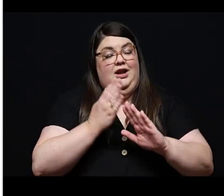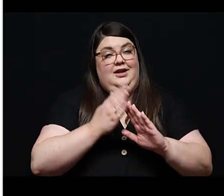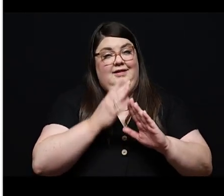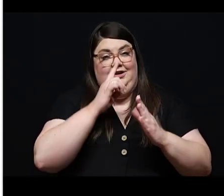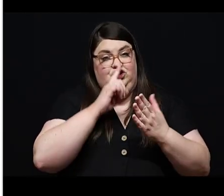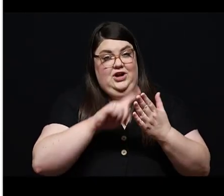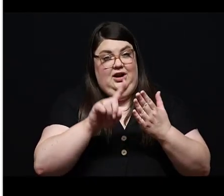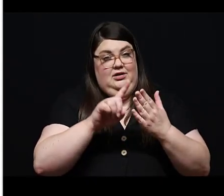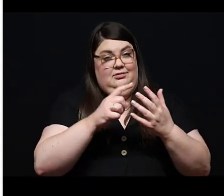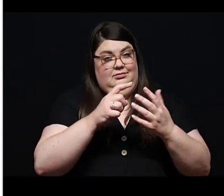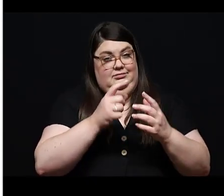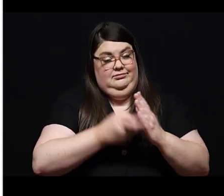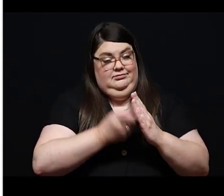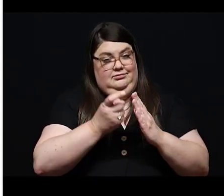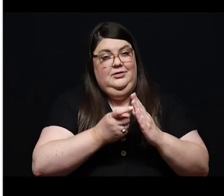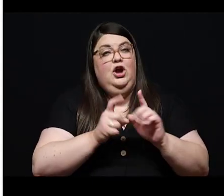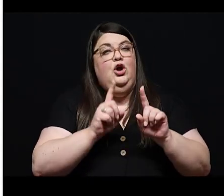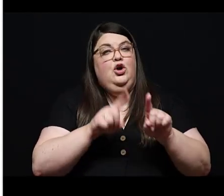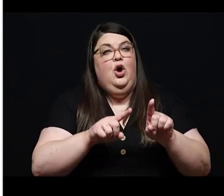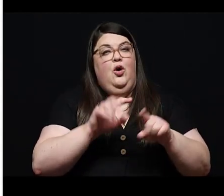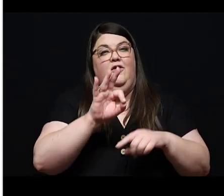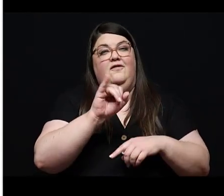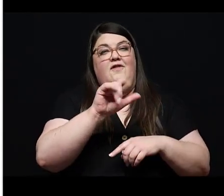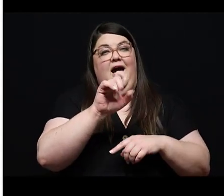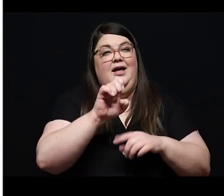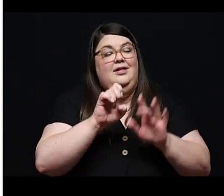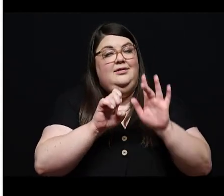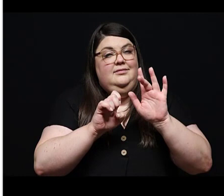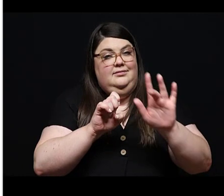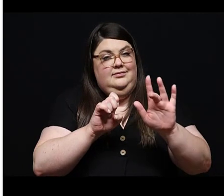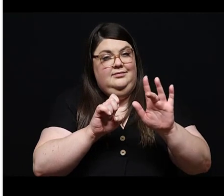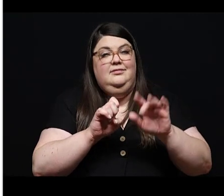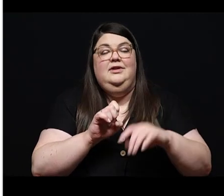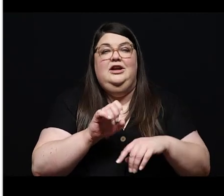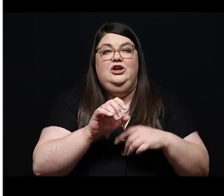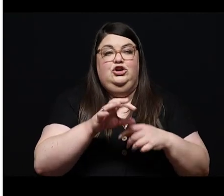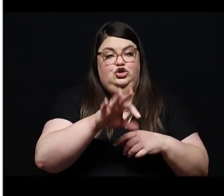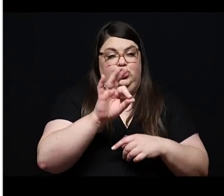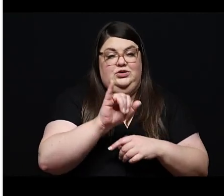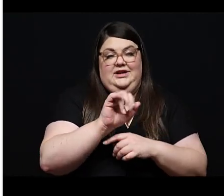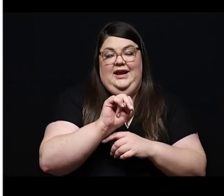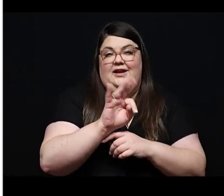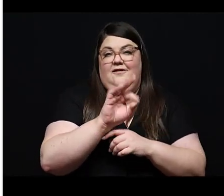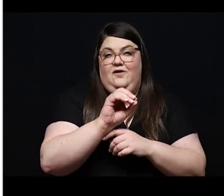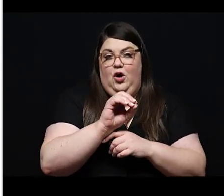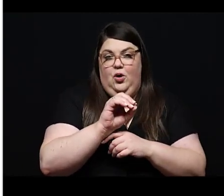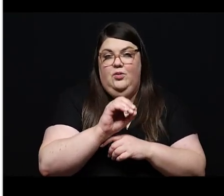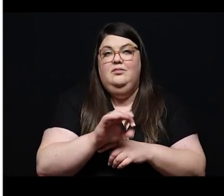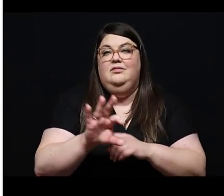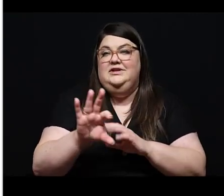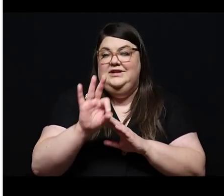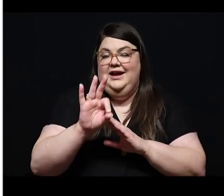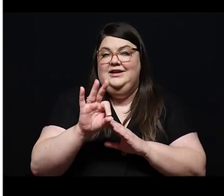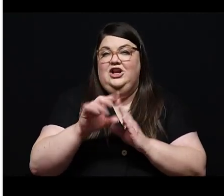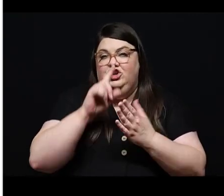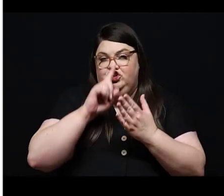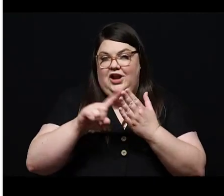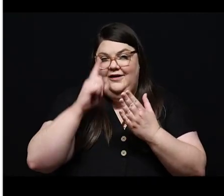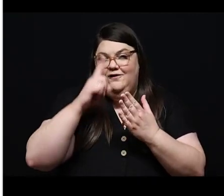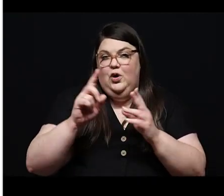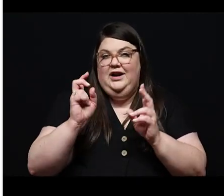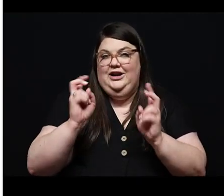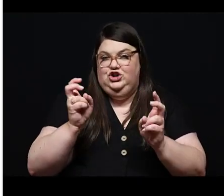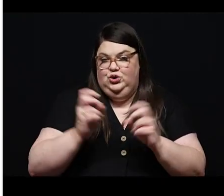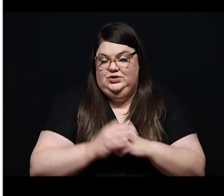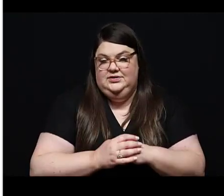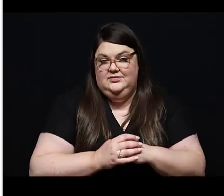navigate to the File tab, select Info, select Check for Issues, then select Check Accessibility.